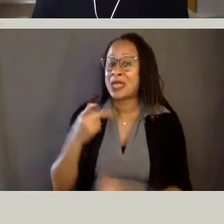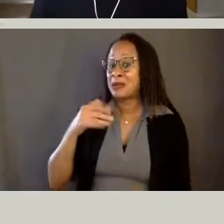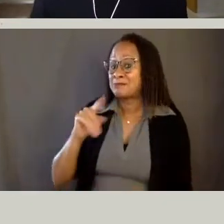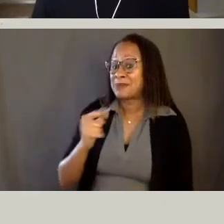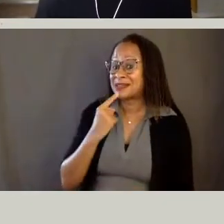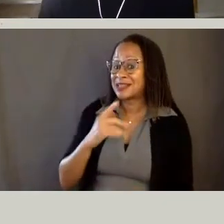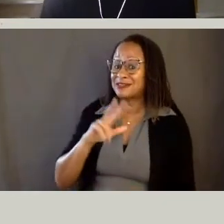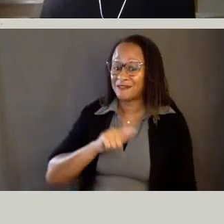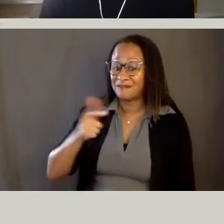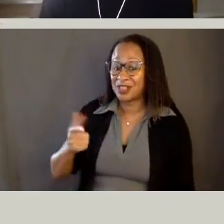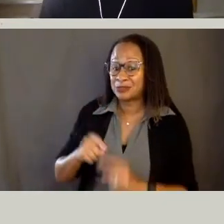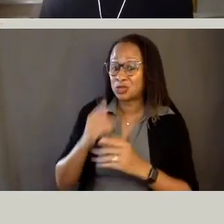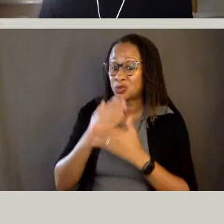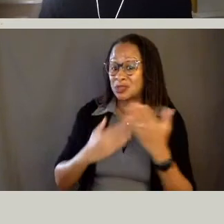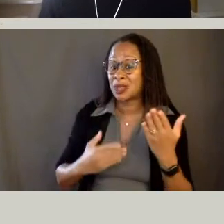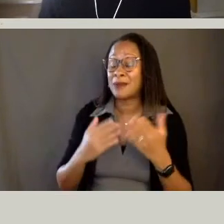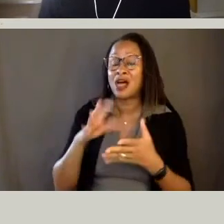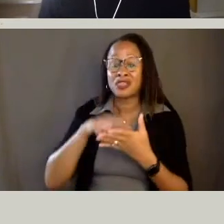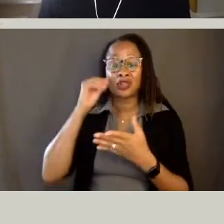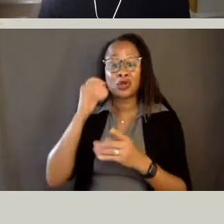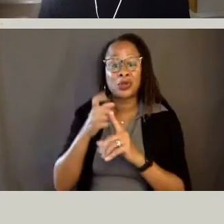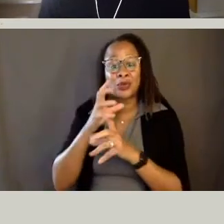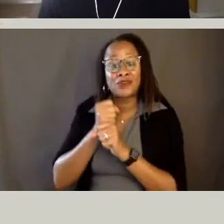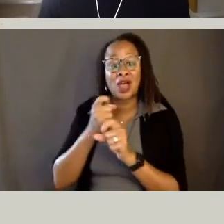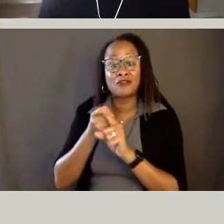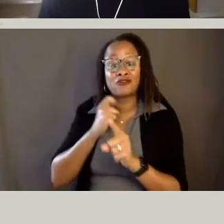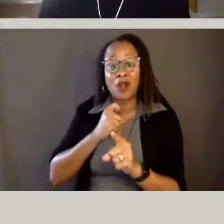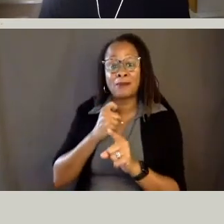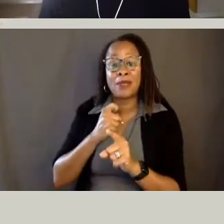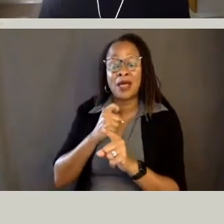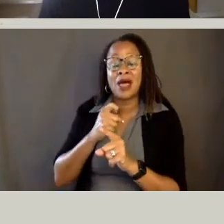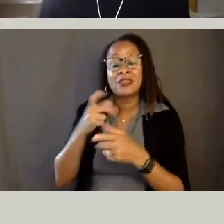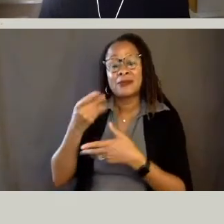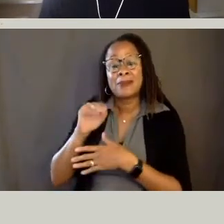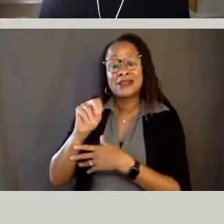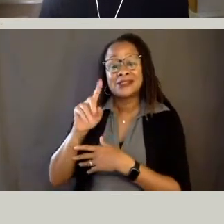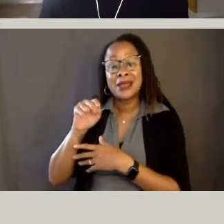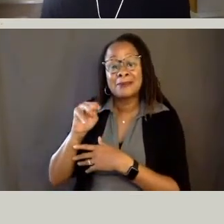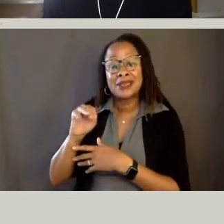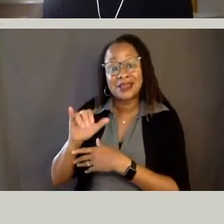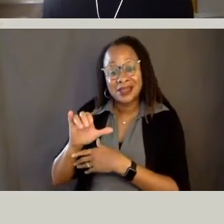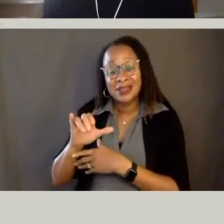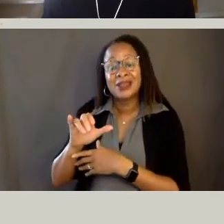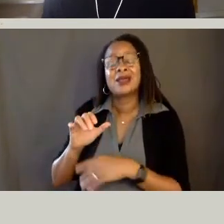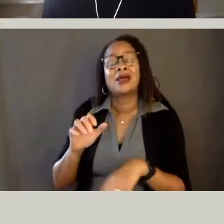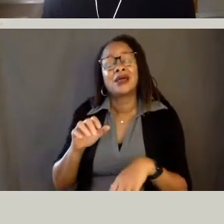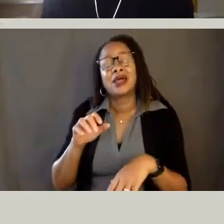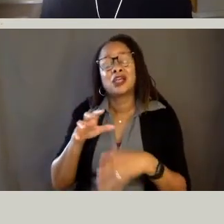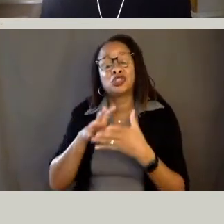to take some of the learning we've gotten out of the pandemic and to use it to understand